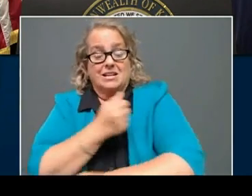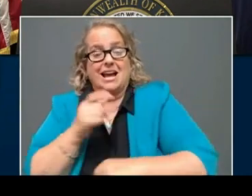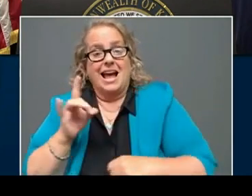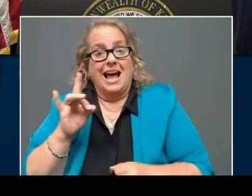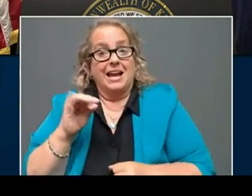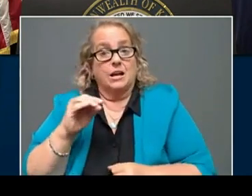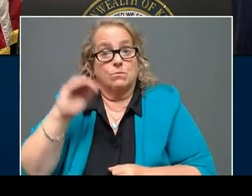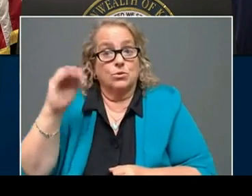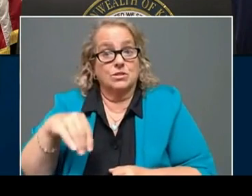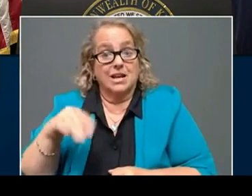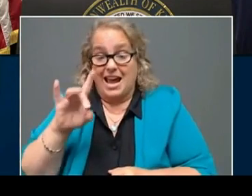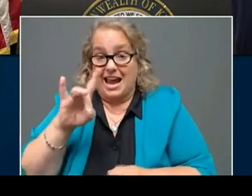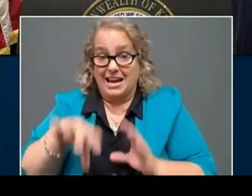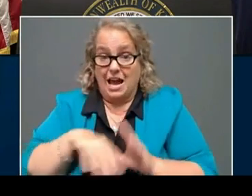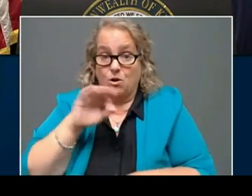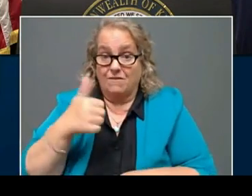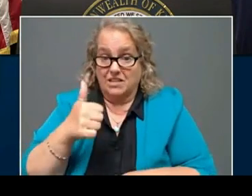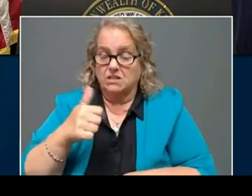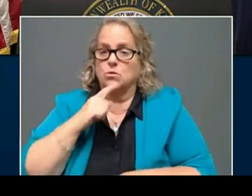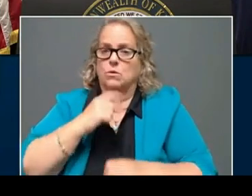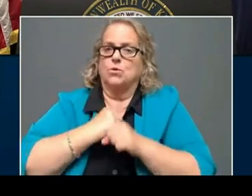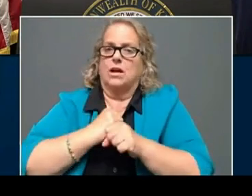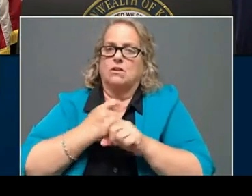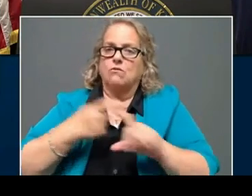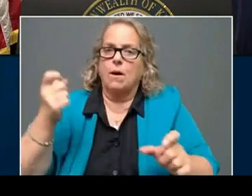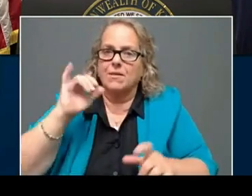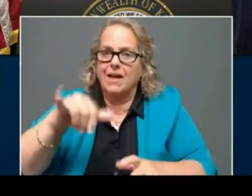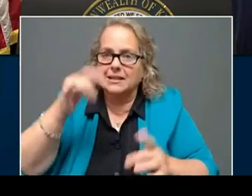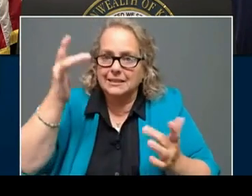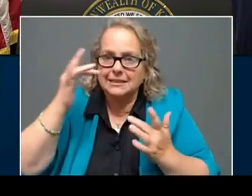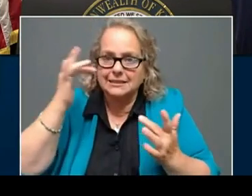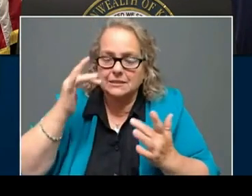out of 10 were protected from the disease and only to turn red to get